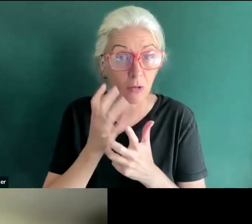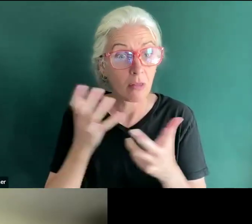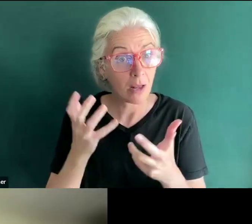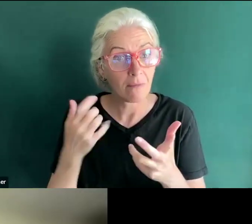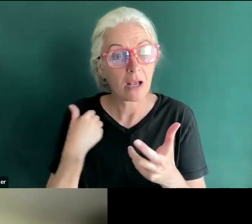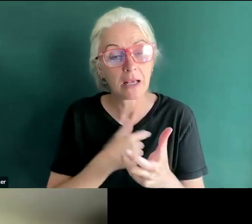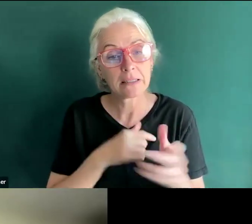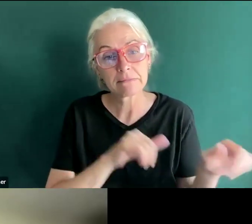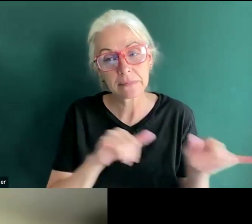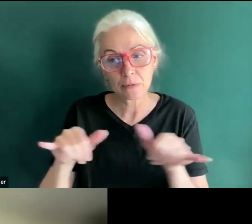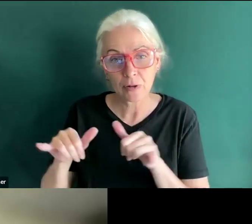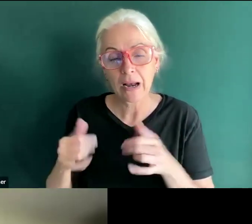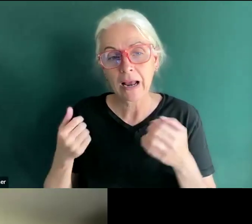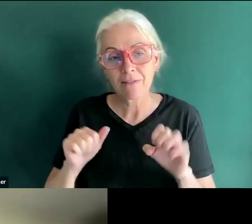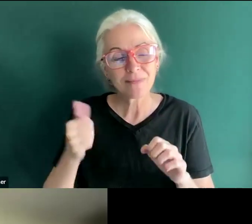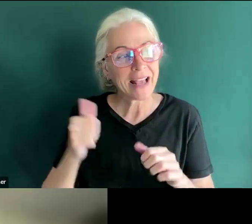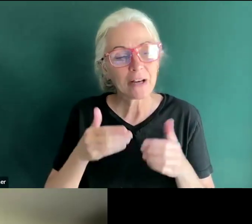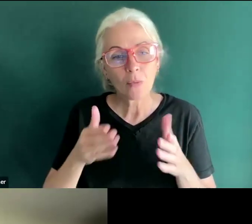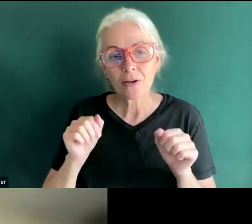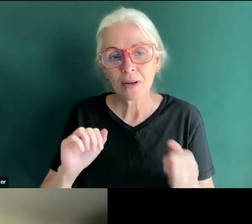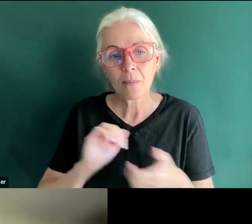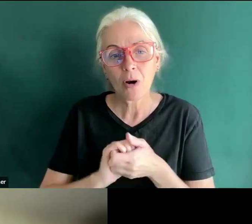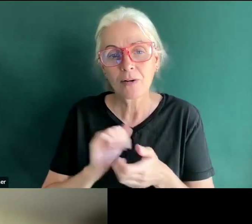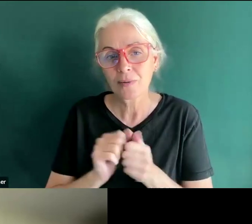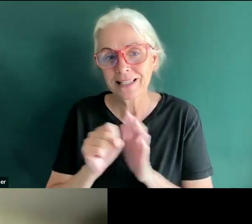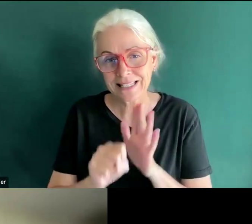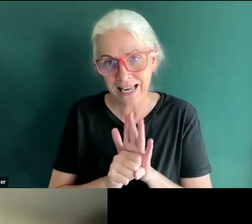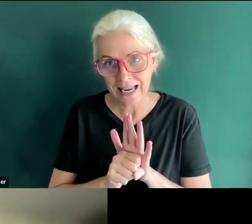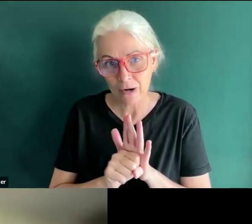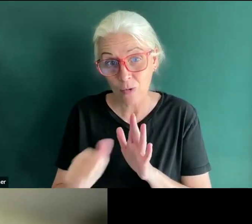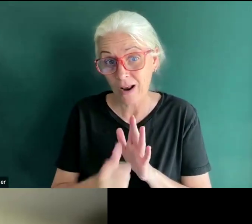similar efforts, so if there's any way that you can partner with the state or other respective